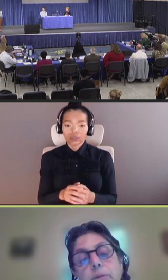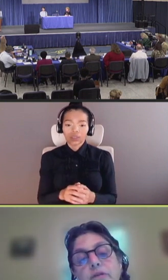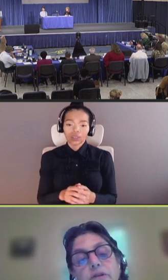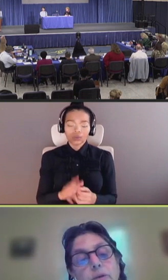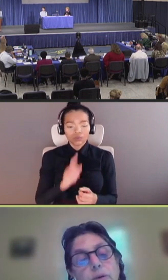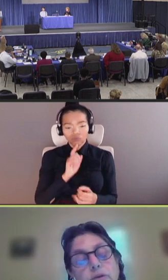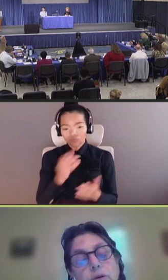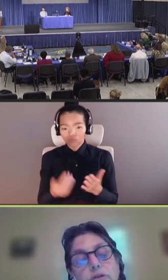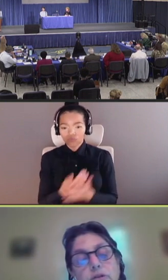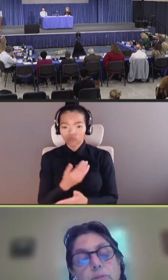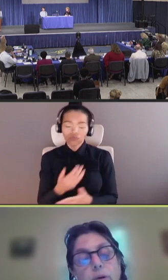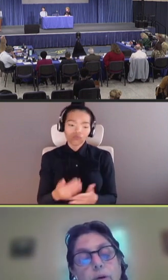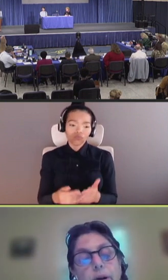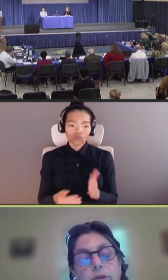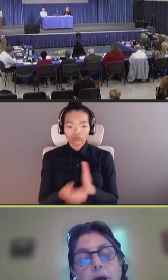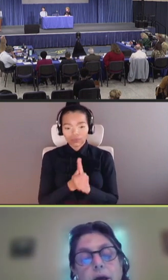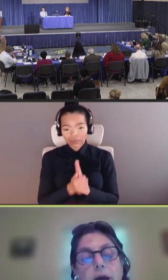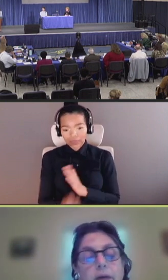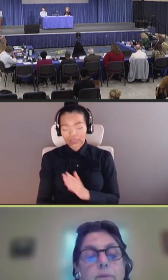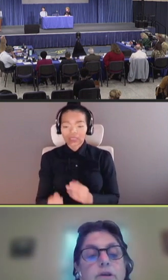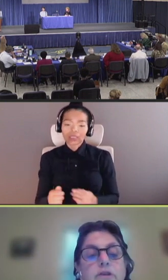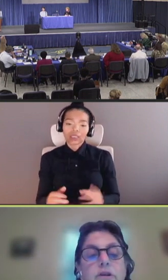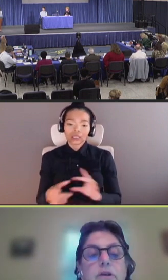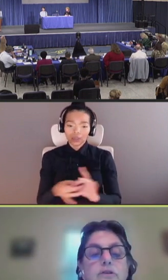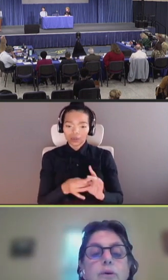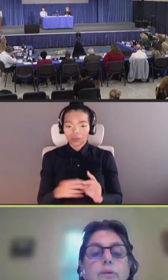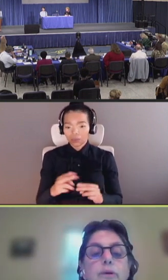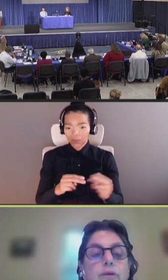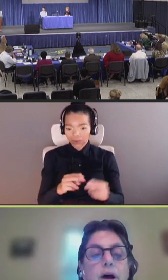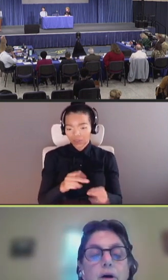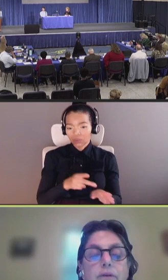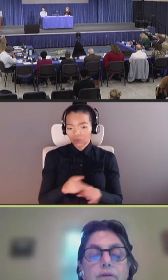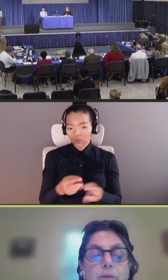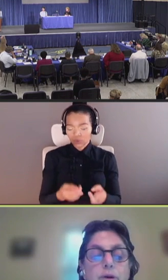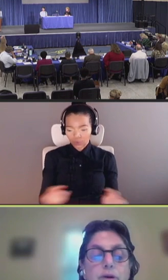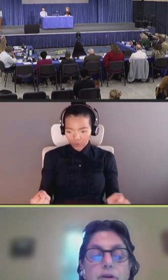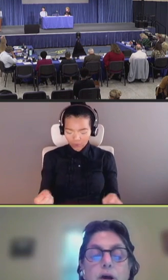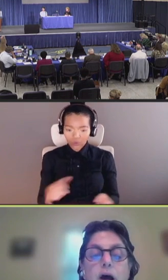professional resources, and programs. And the mission is to improve the health of communities